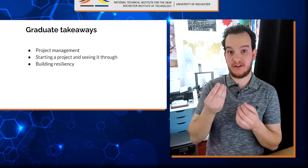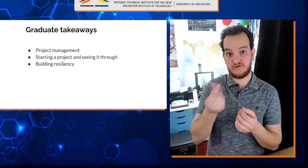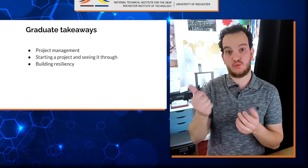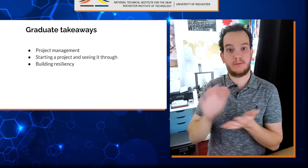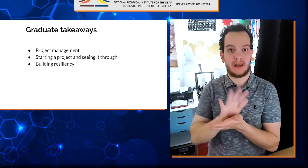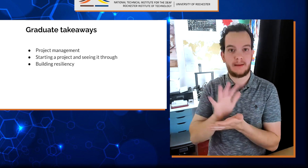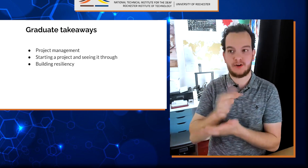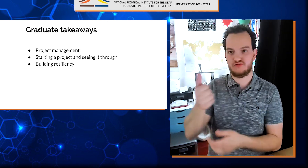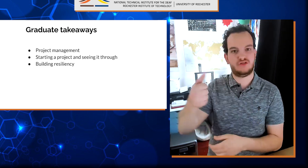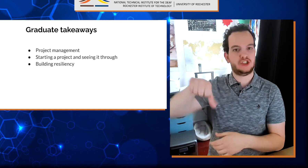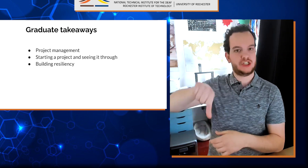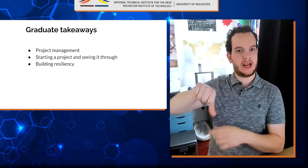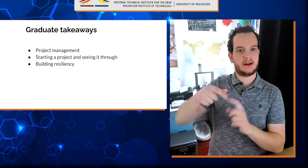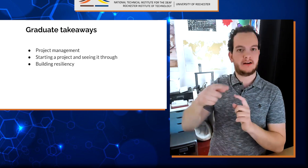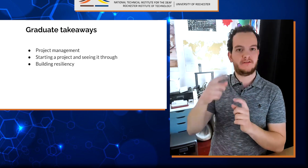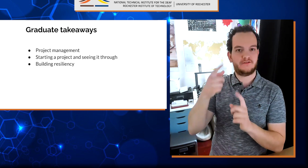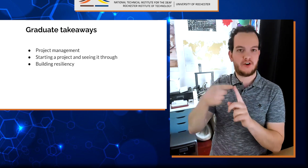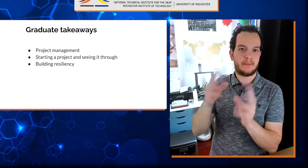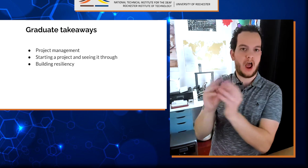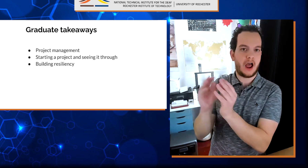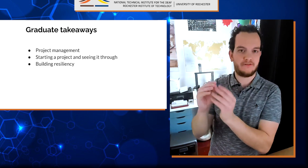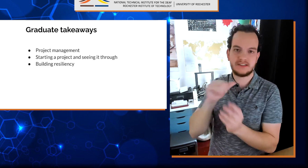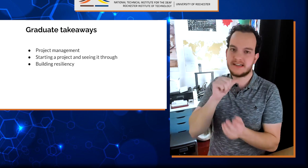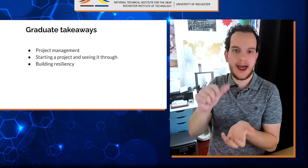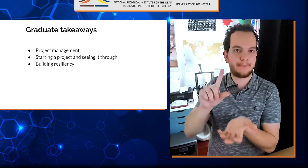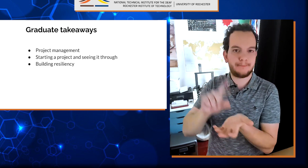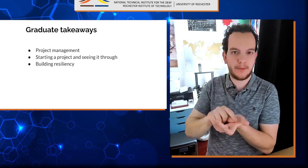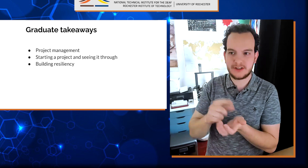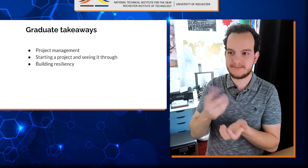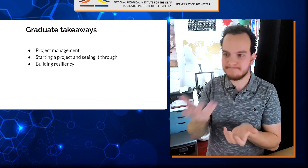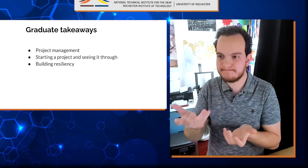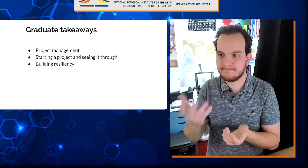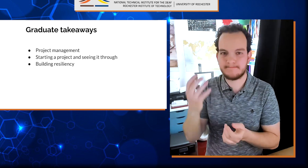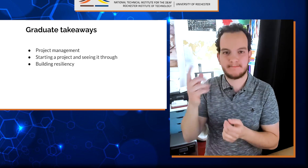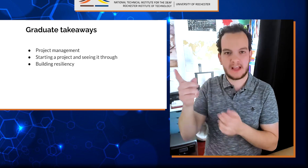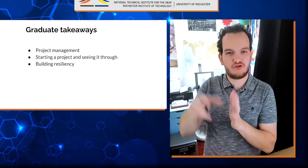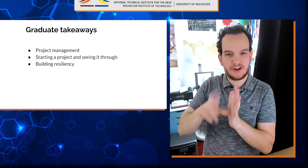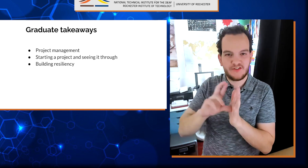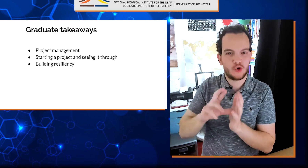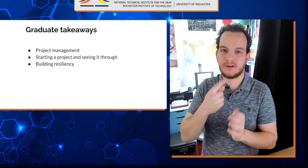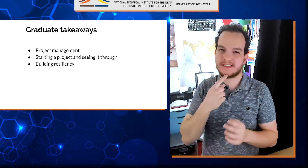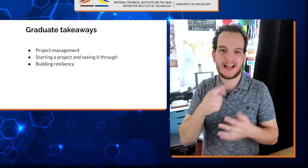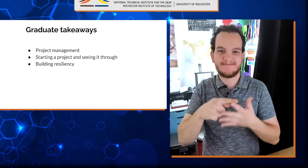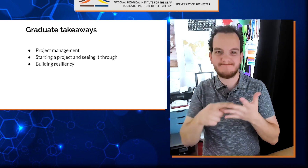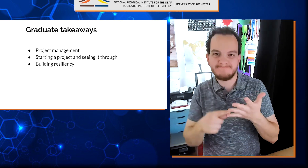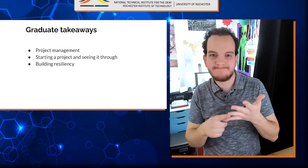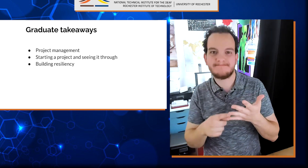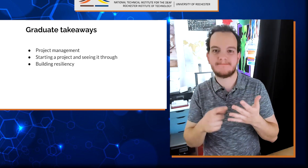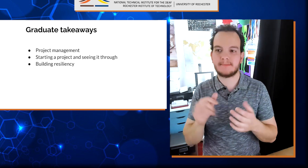I did have a few publications that were rejected from conferences where the reviewers said